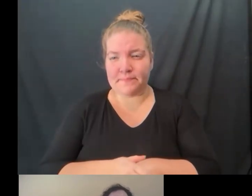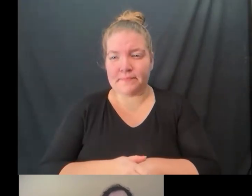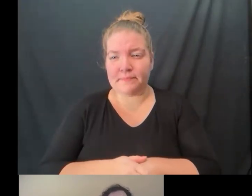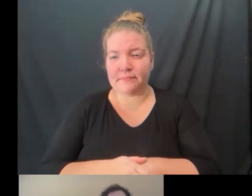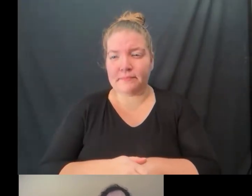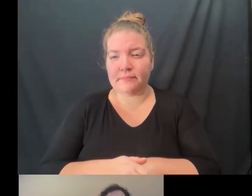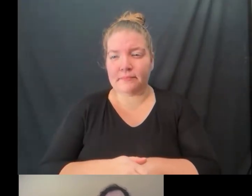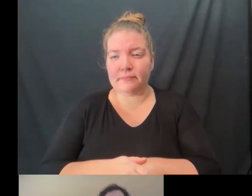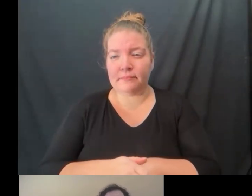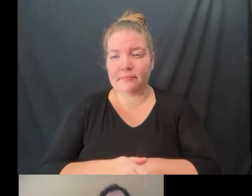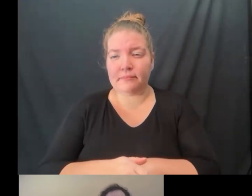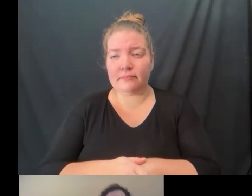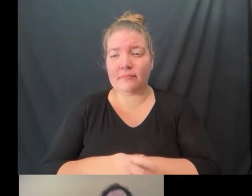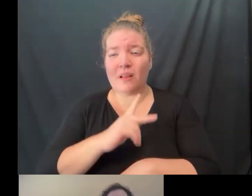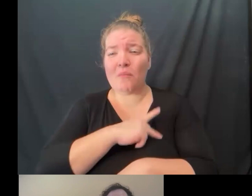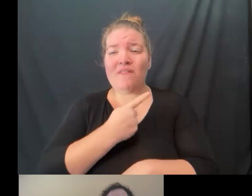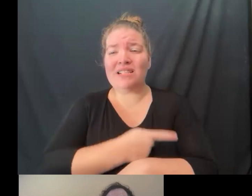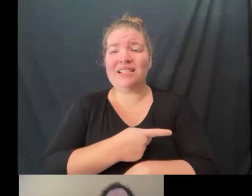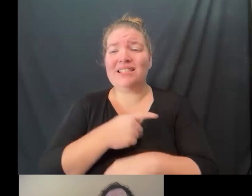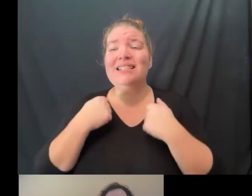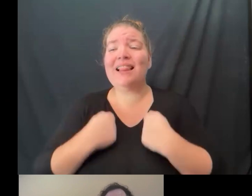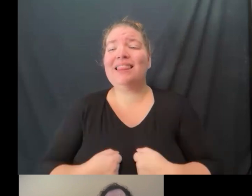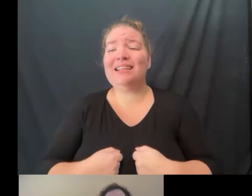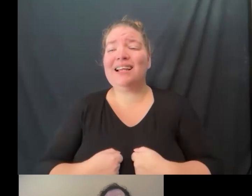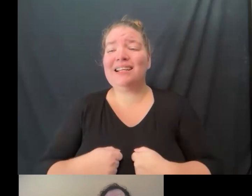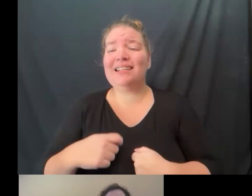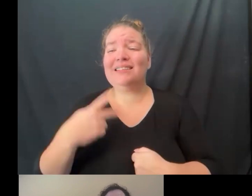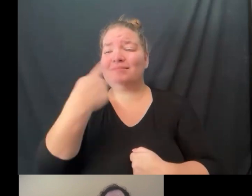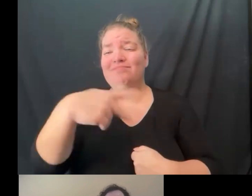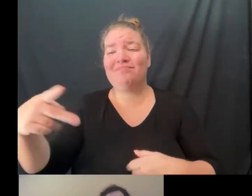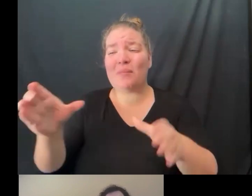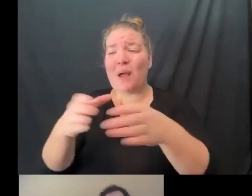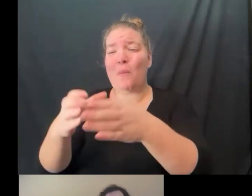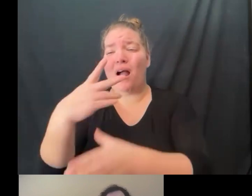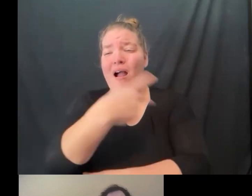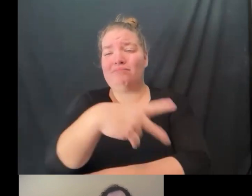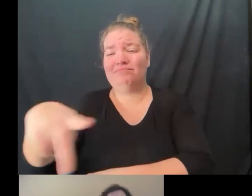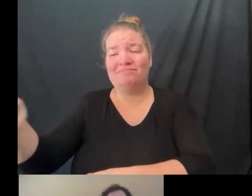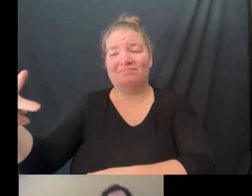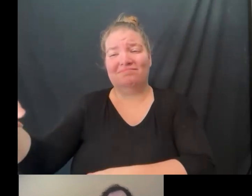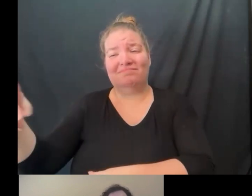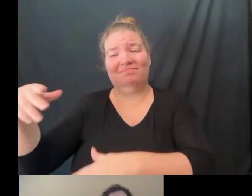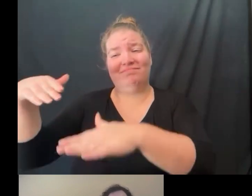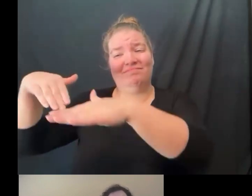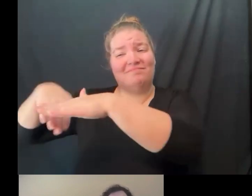So Steffy, in Manitoba, a provincial health authority would--